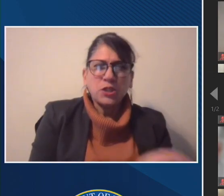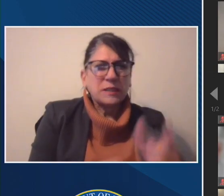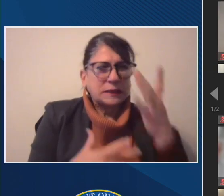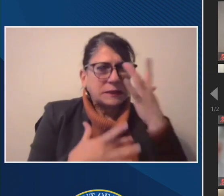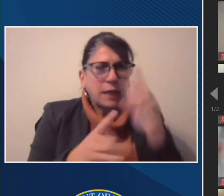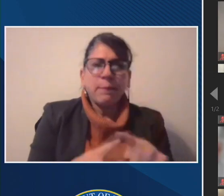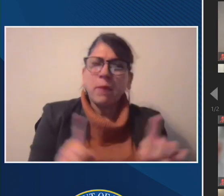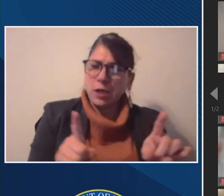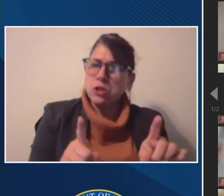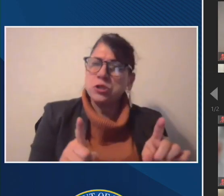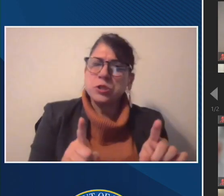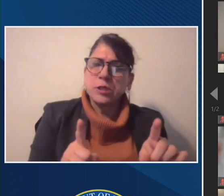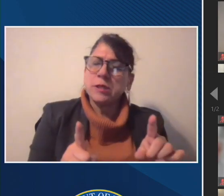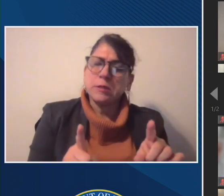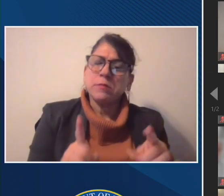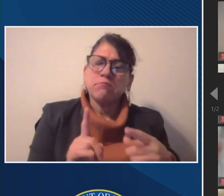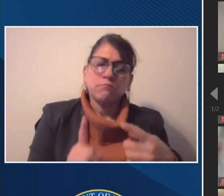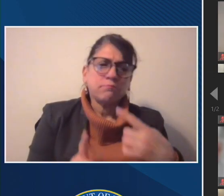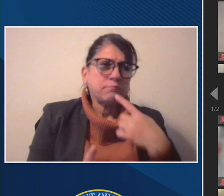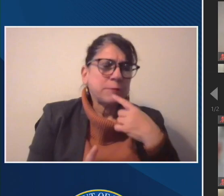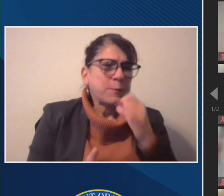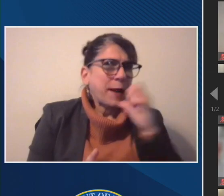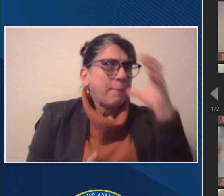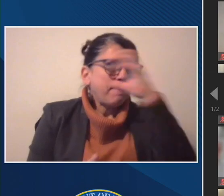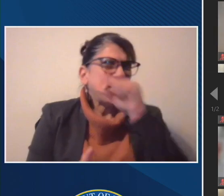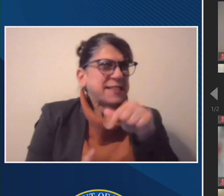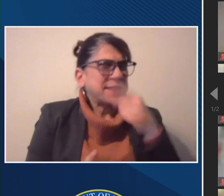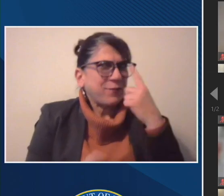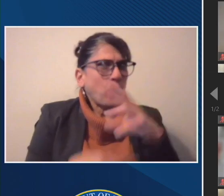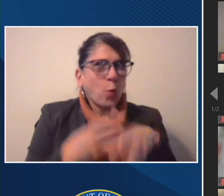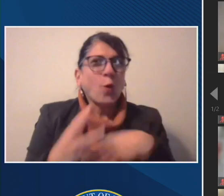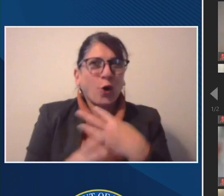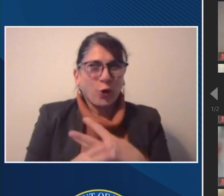express that she wouldn't miss this for the world. So she is present.